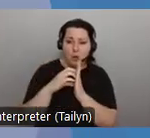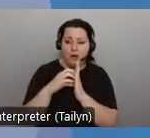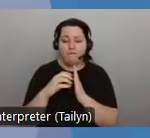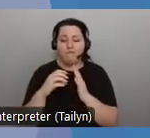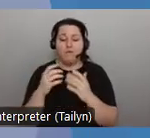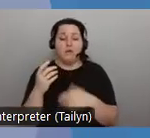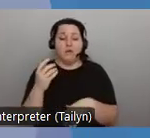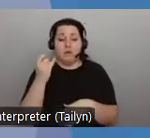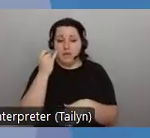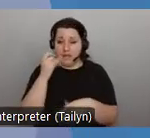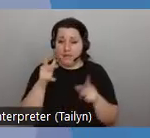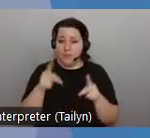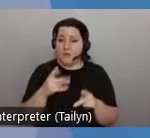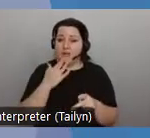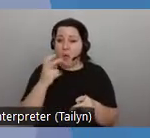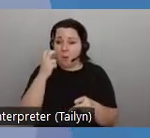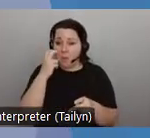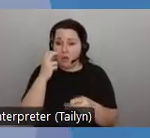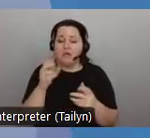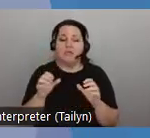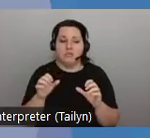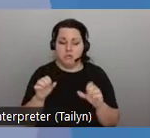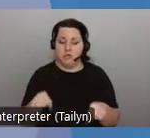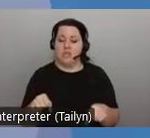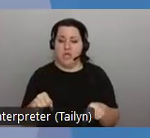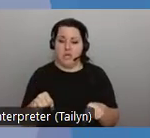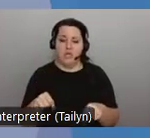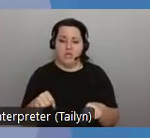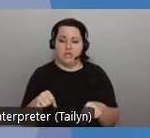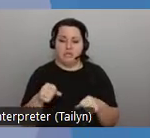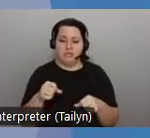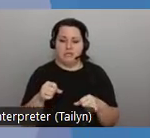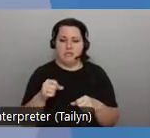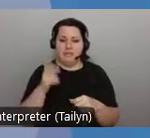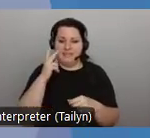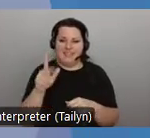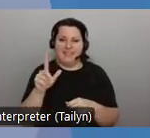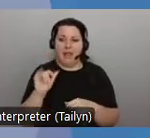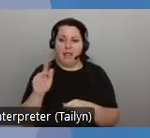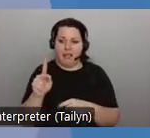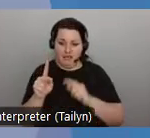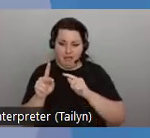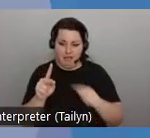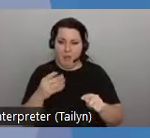that a person who is blind or low vision needs or to read the differences between headings and paragraphs, or for